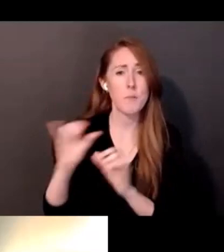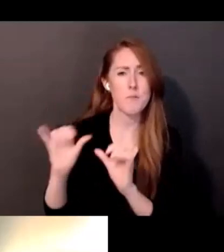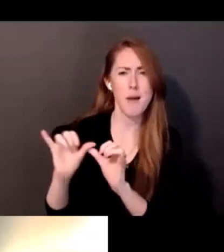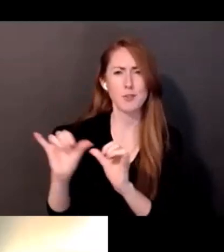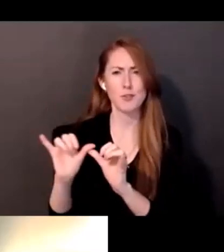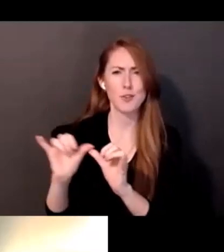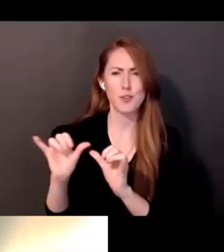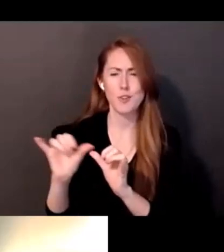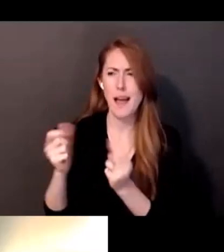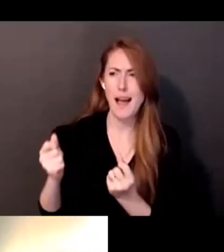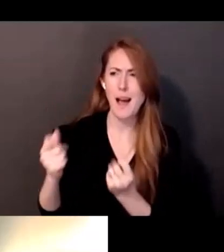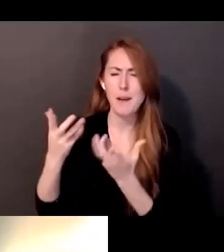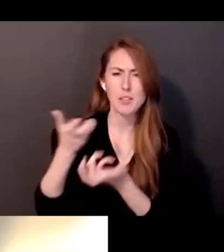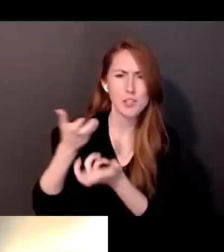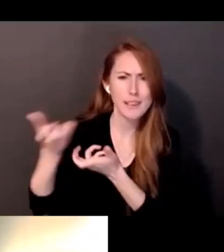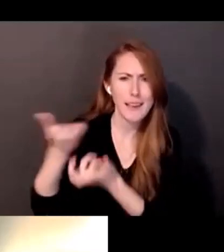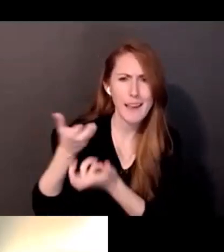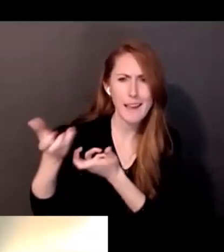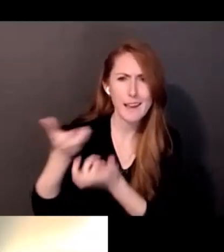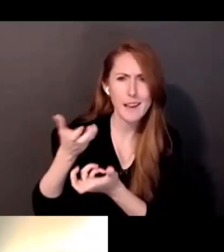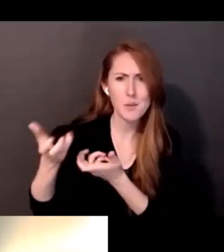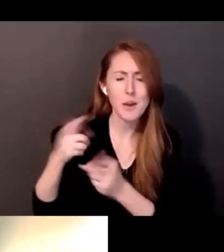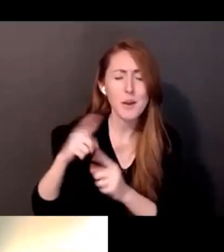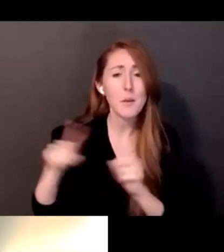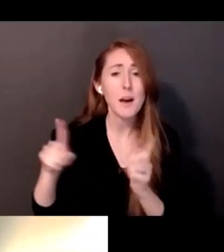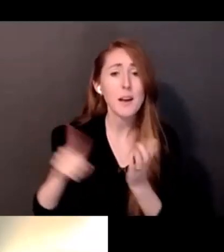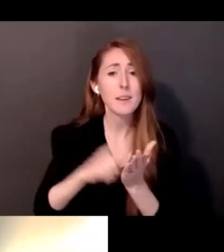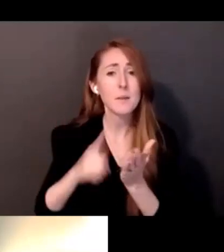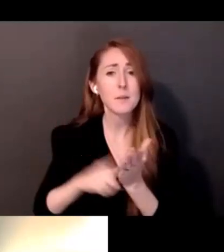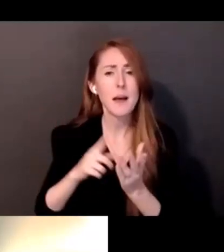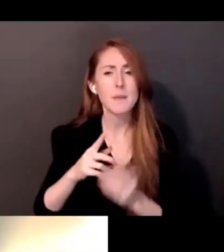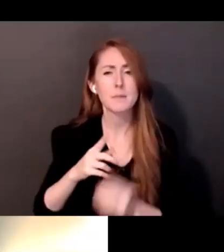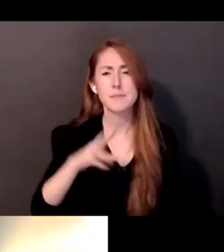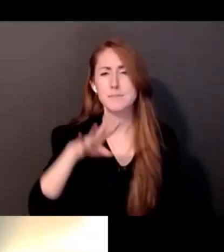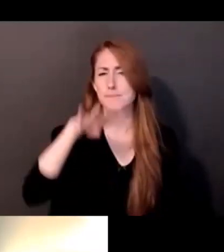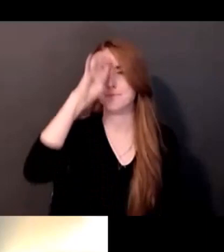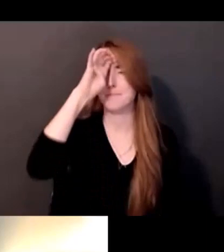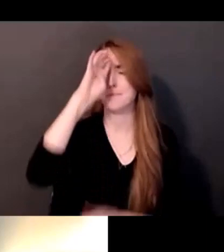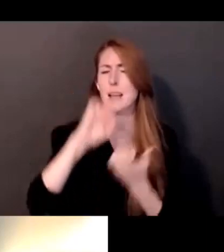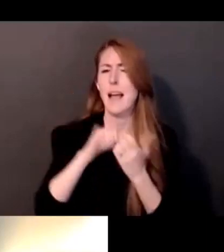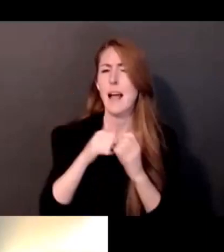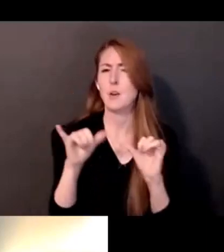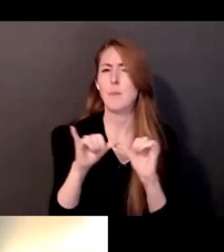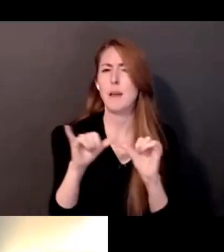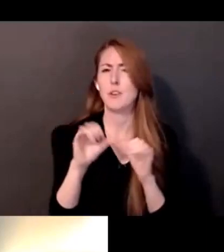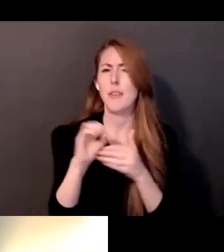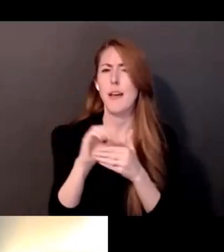questions raised about, well, what is-- how do you measure the outcome of the value of that engagement?